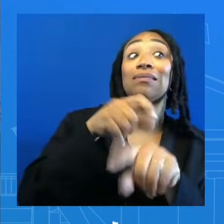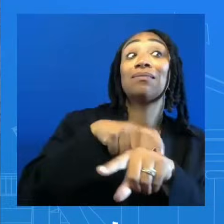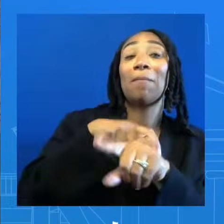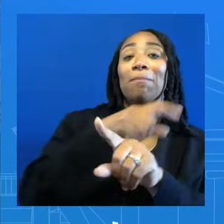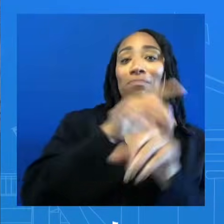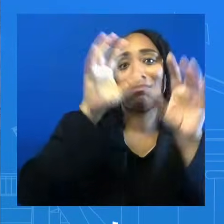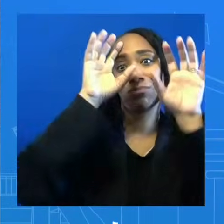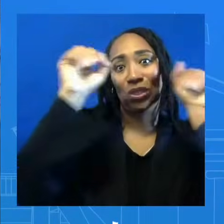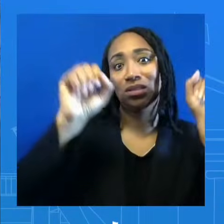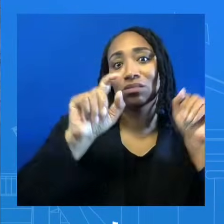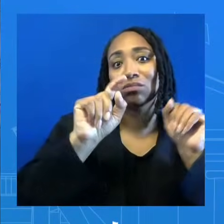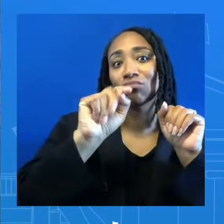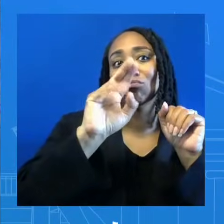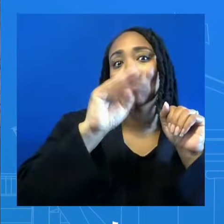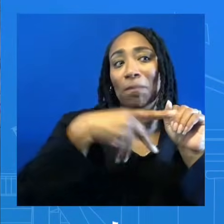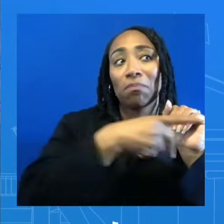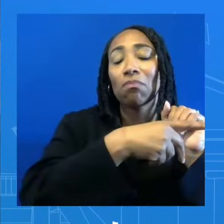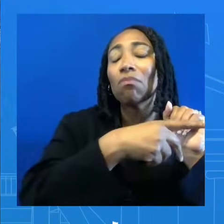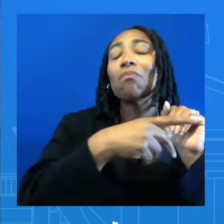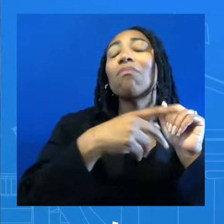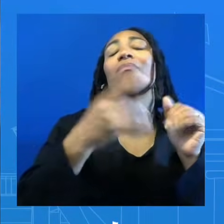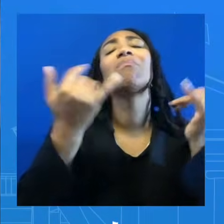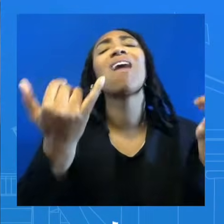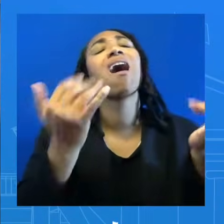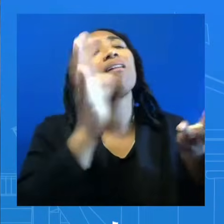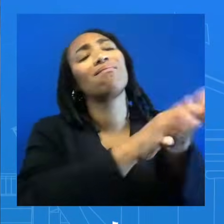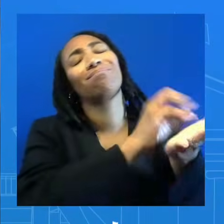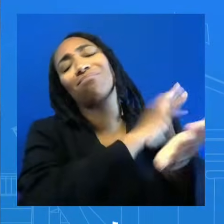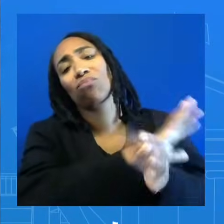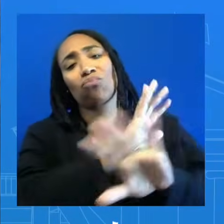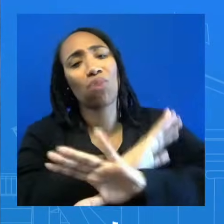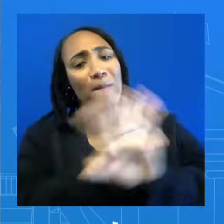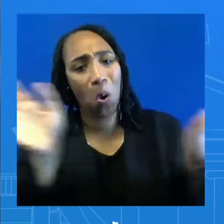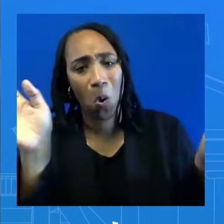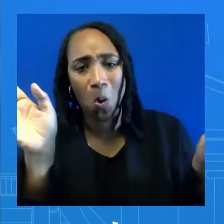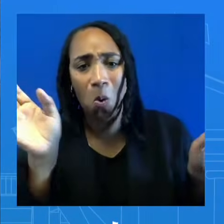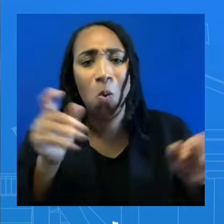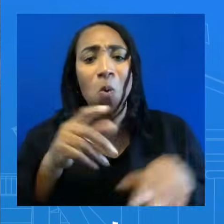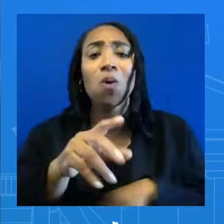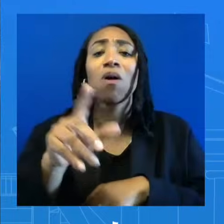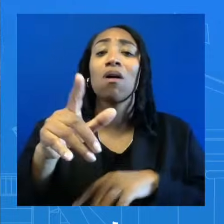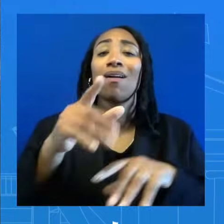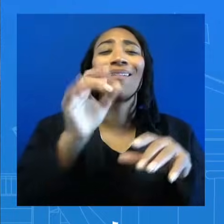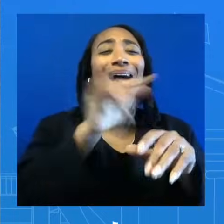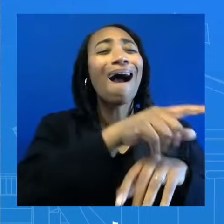And there still are some people on no-fly lists. You know, do you -- is there any preemptive action